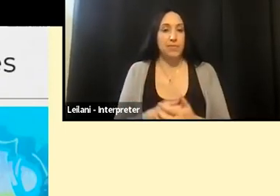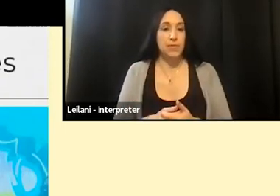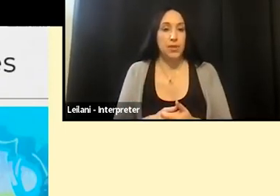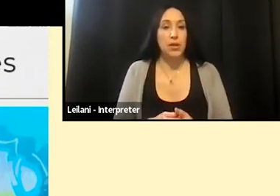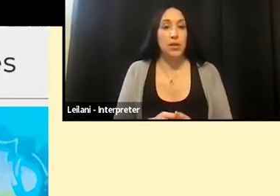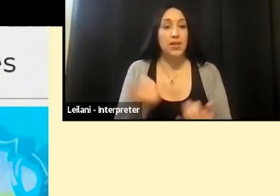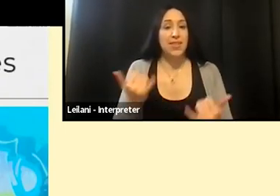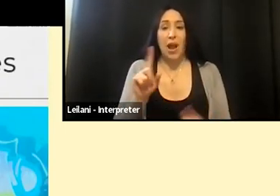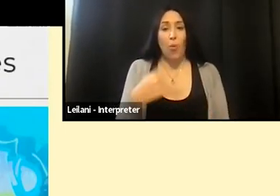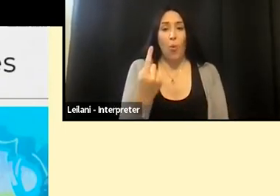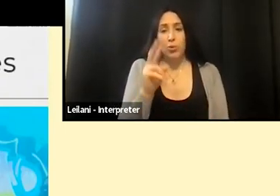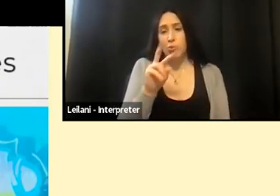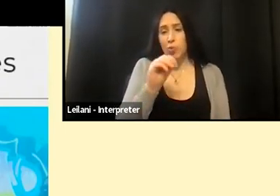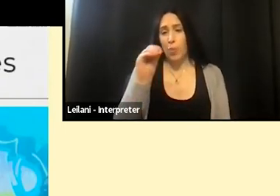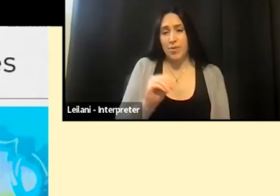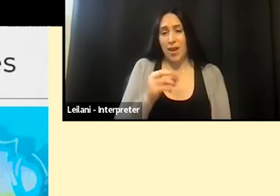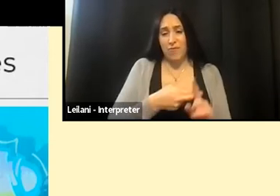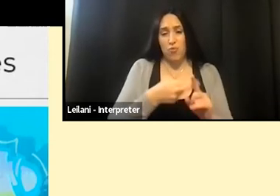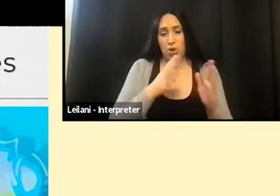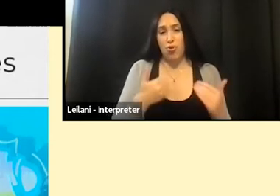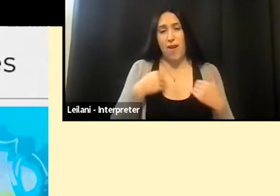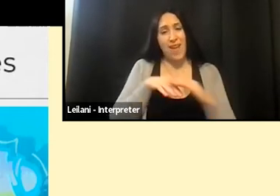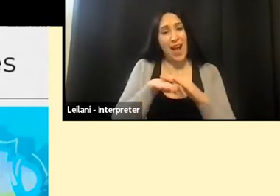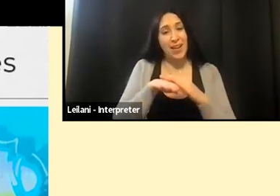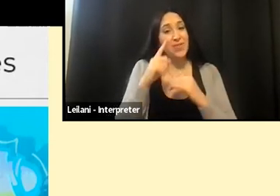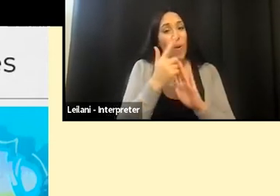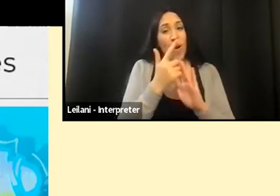have access to legal representation. So we really wanna see that number increase.